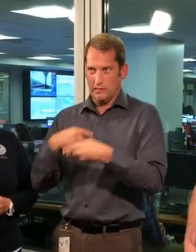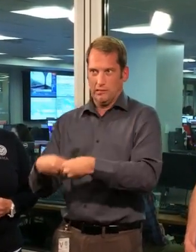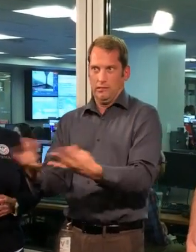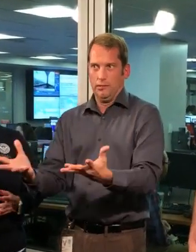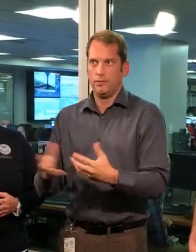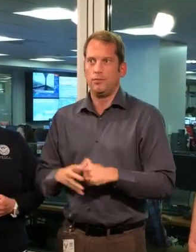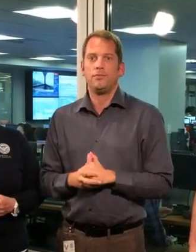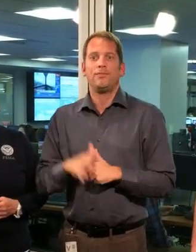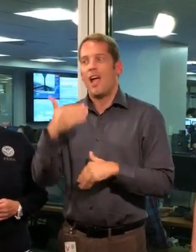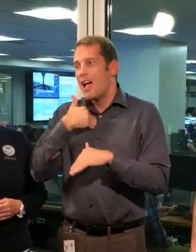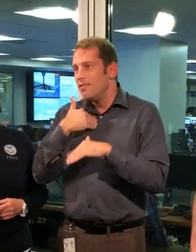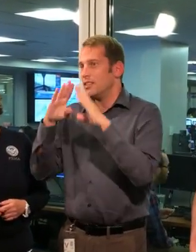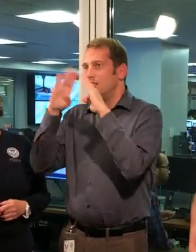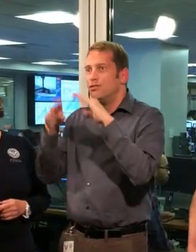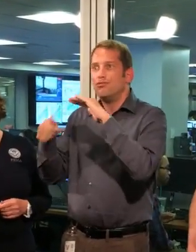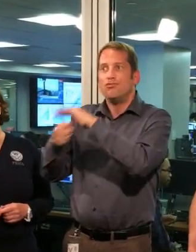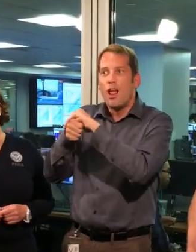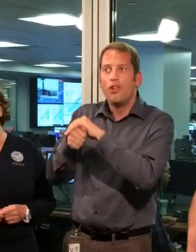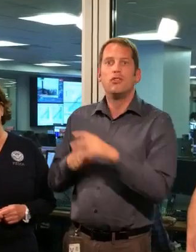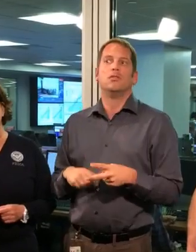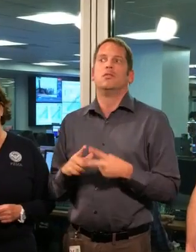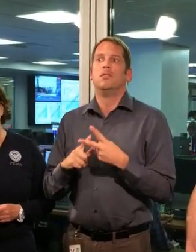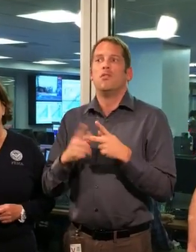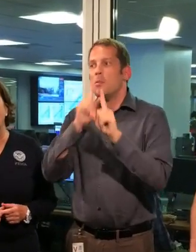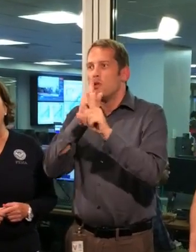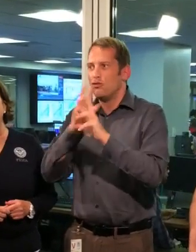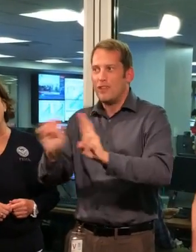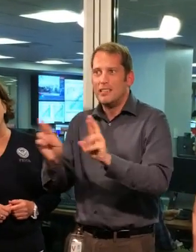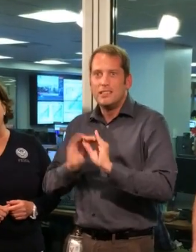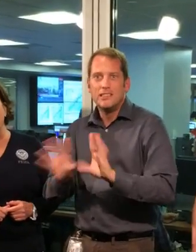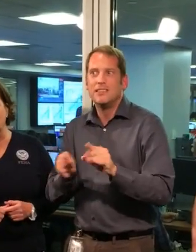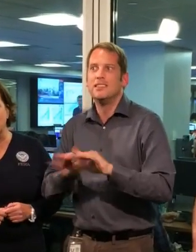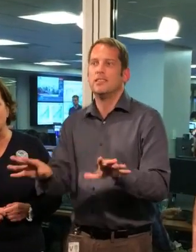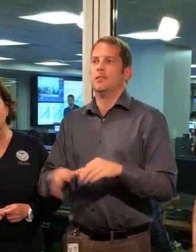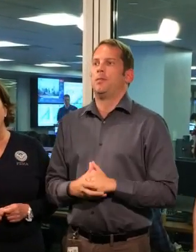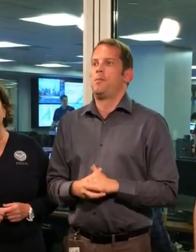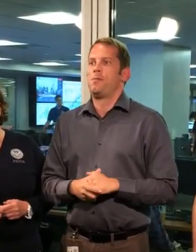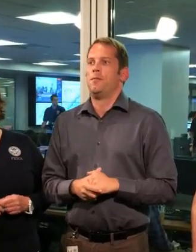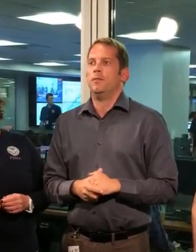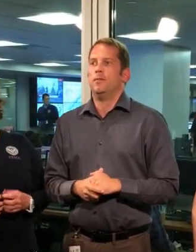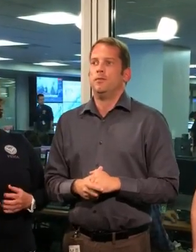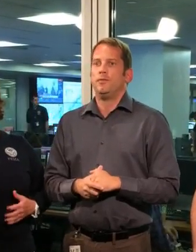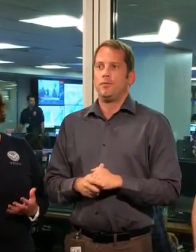reports as far as the number of people that have been impacted, the power outages, and